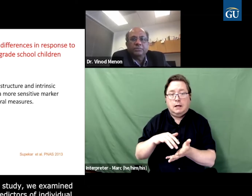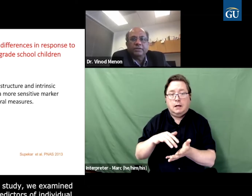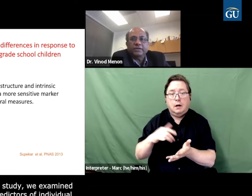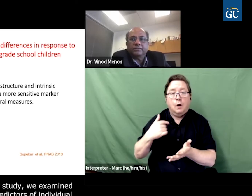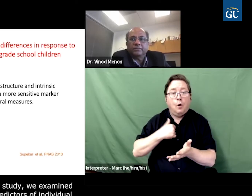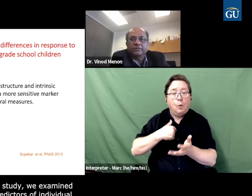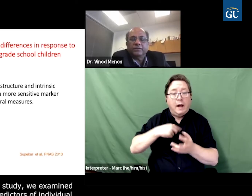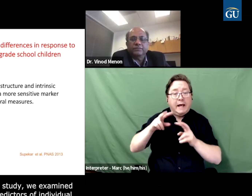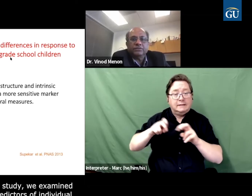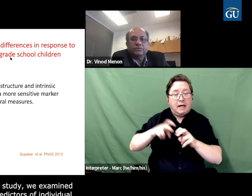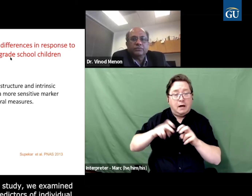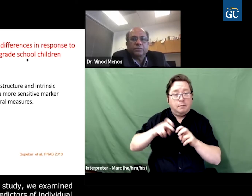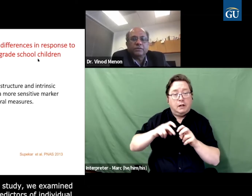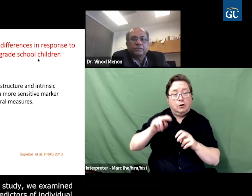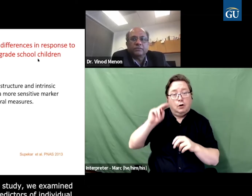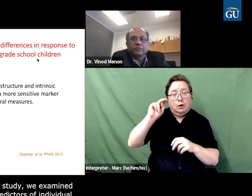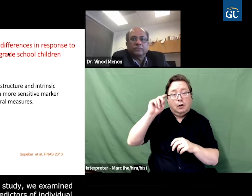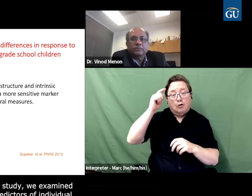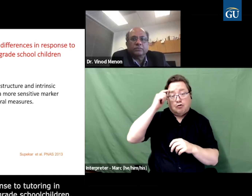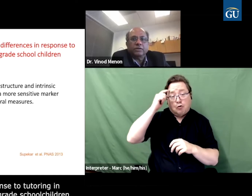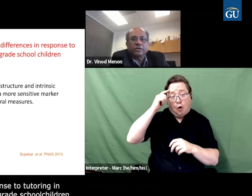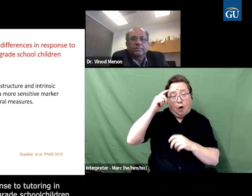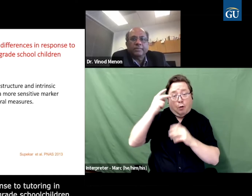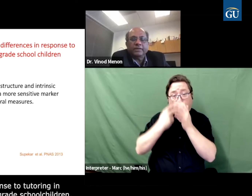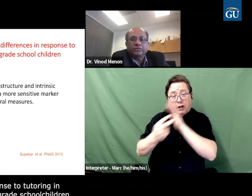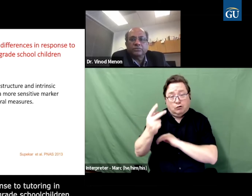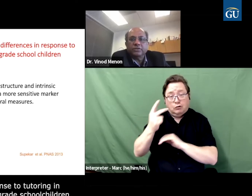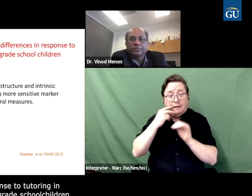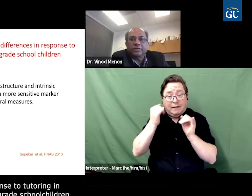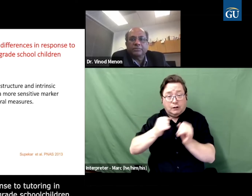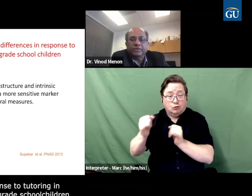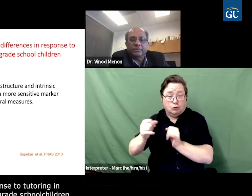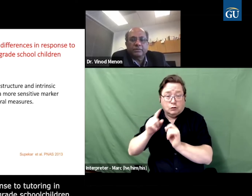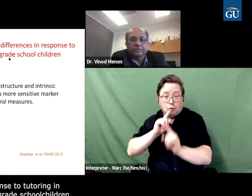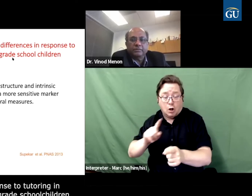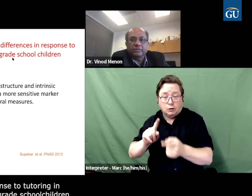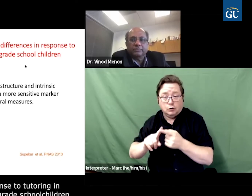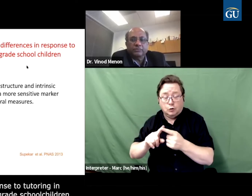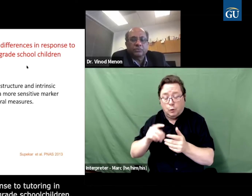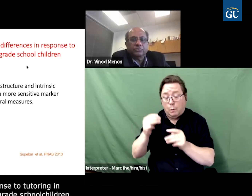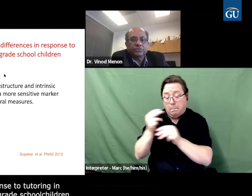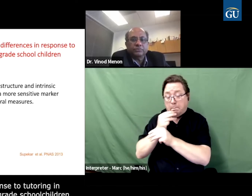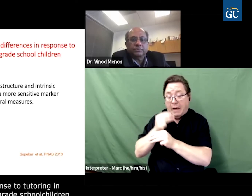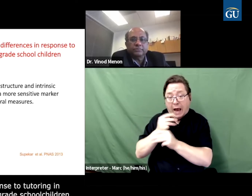we examine neural predictors of individual response to